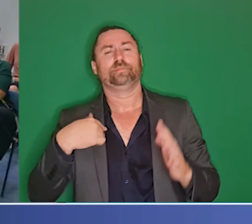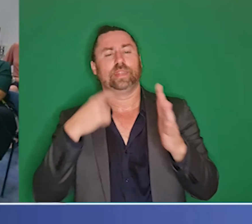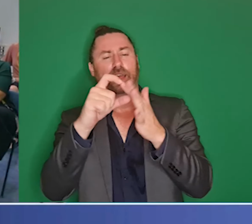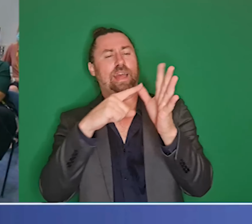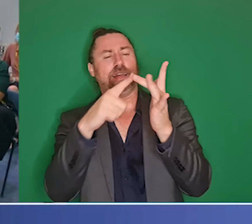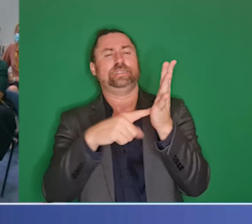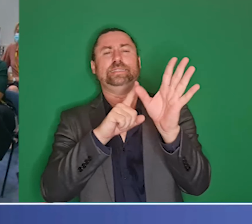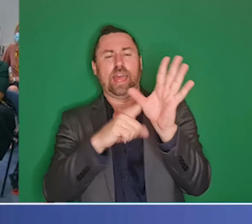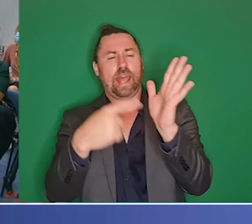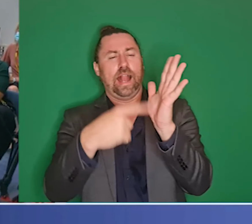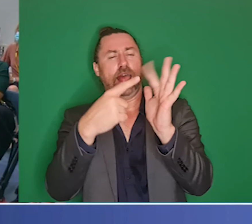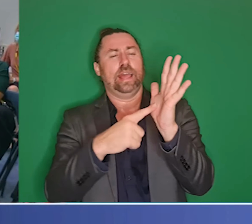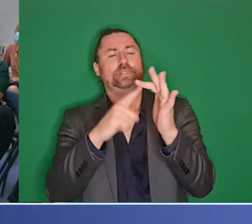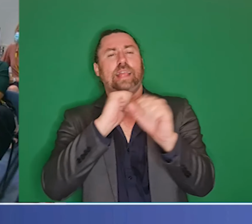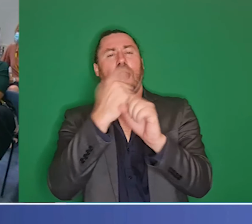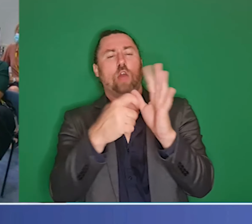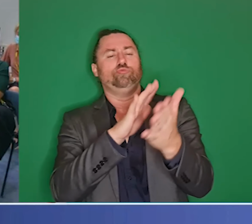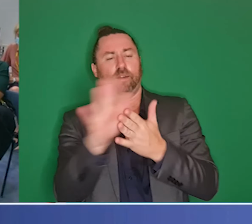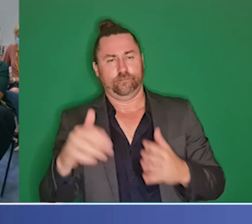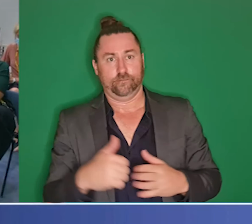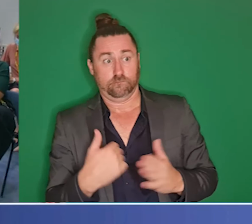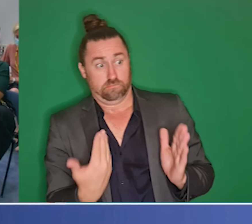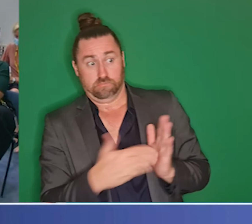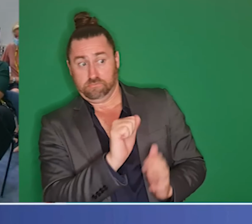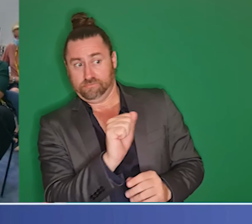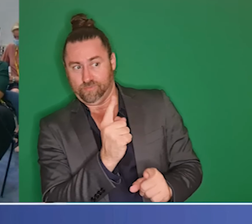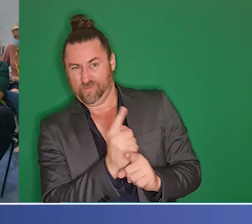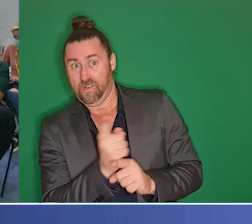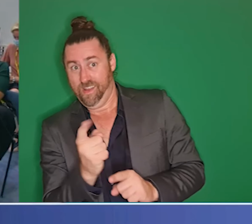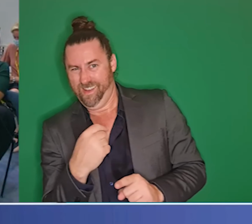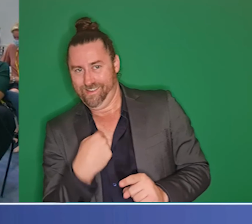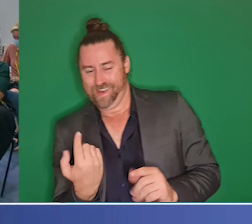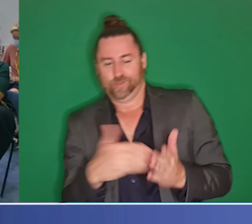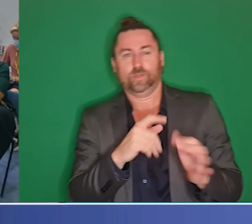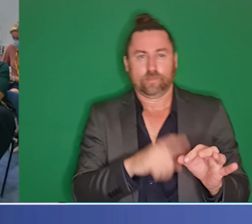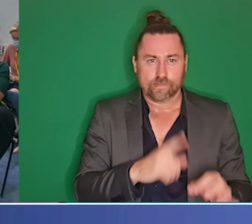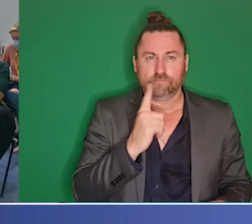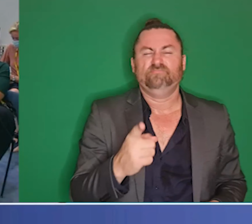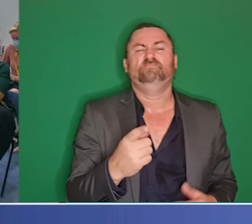Just picking up from Jono. Maybe Professor, we might not get to zero days of isolation,